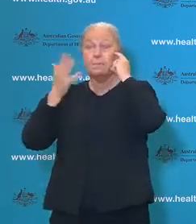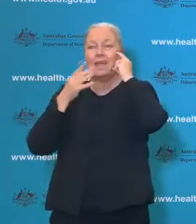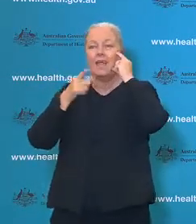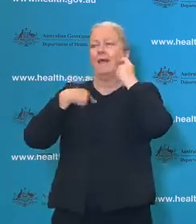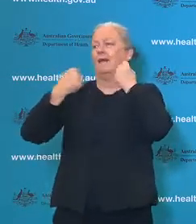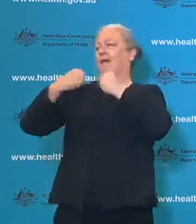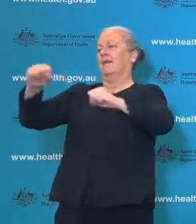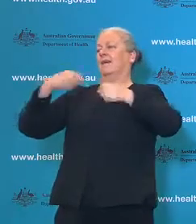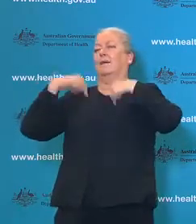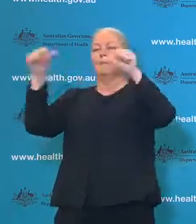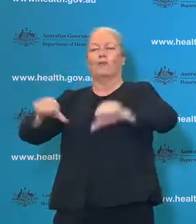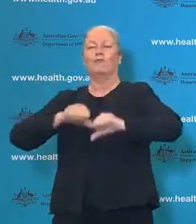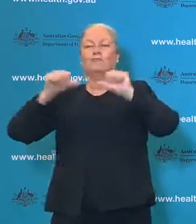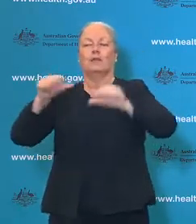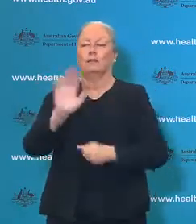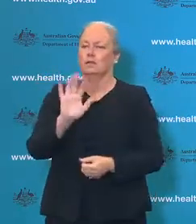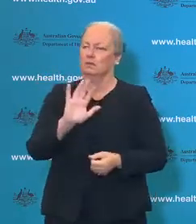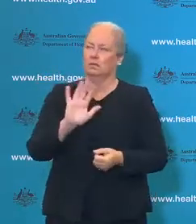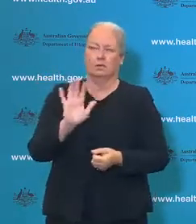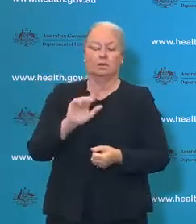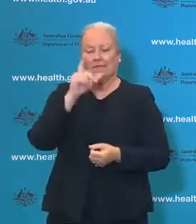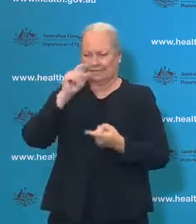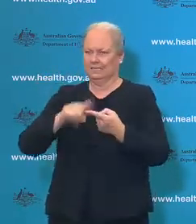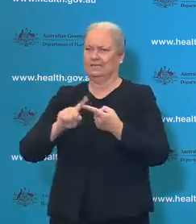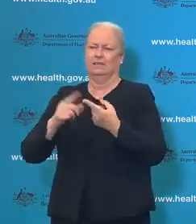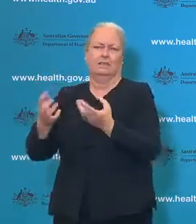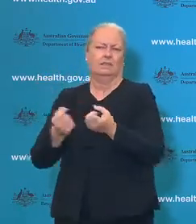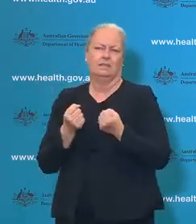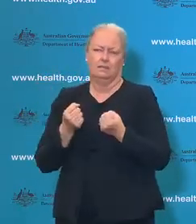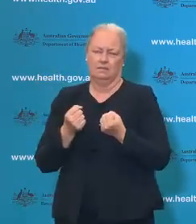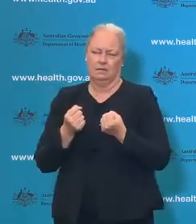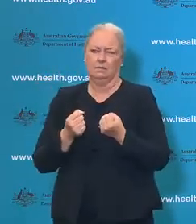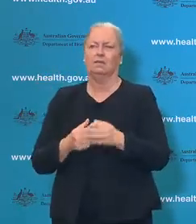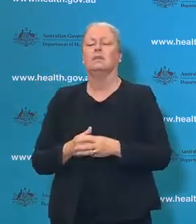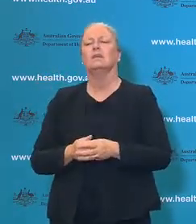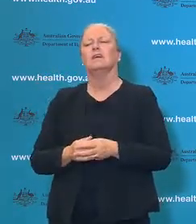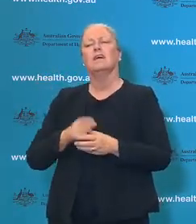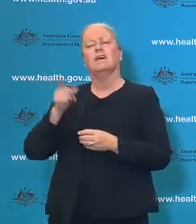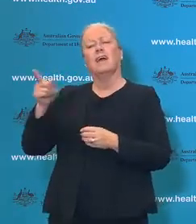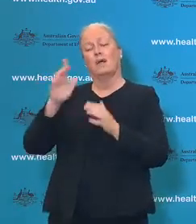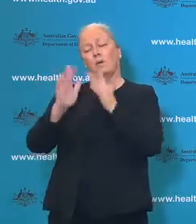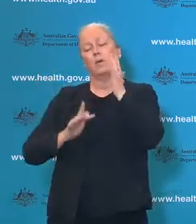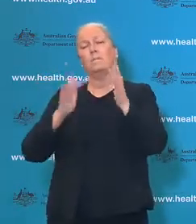The Australian Government provides advice at www.health.gov.au on how to